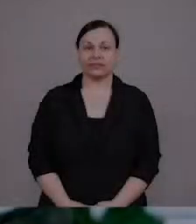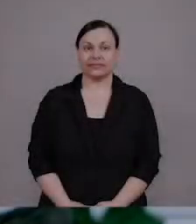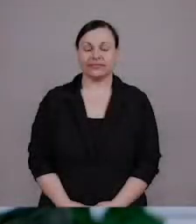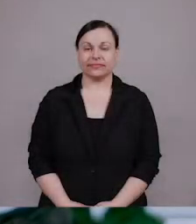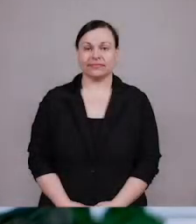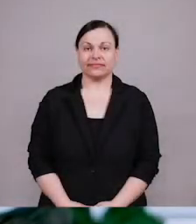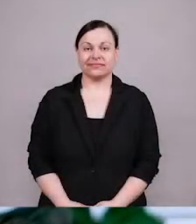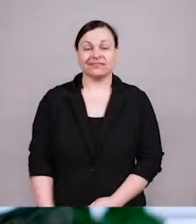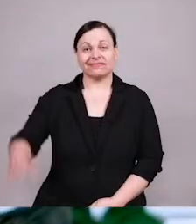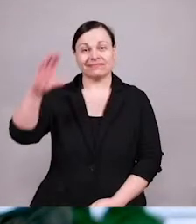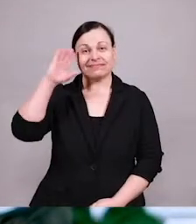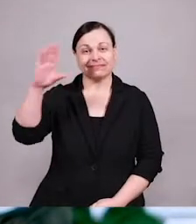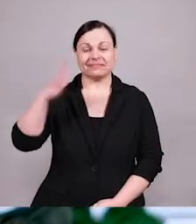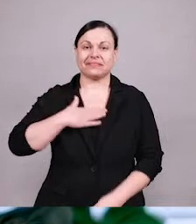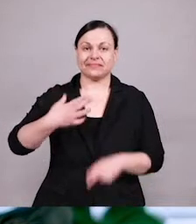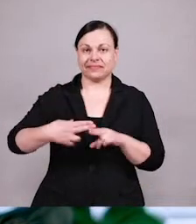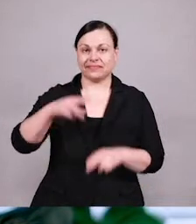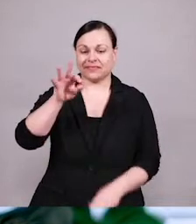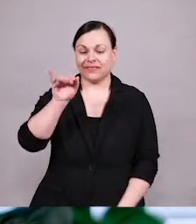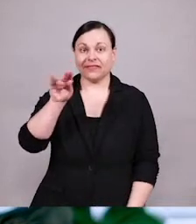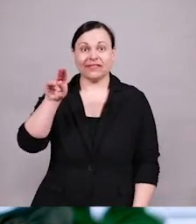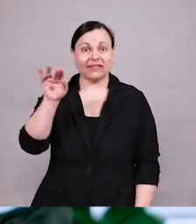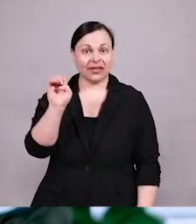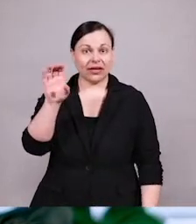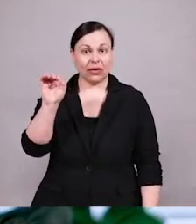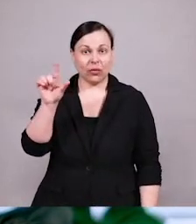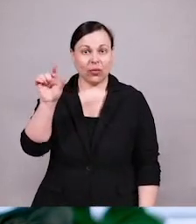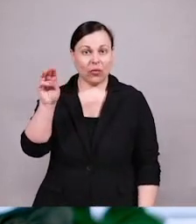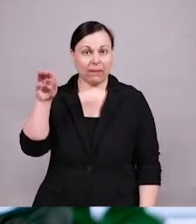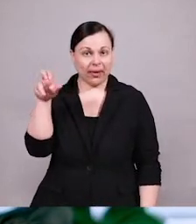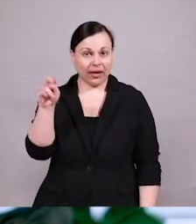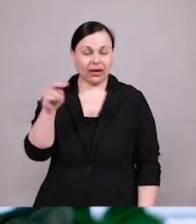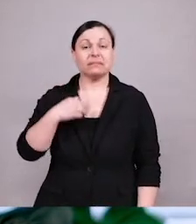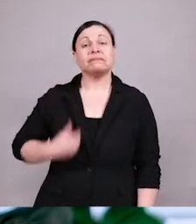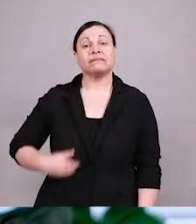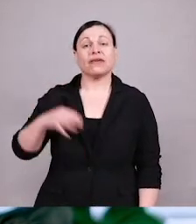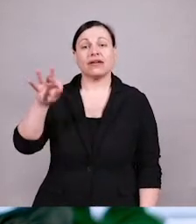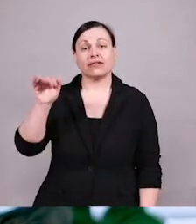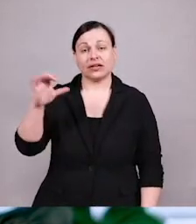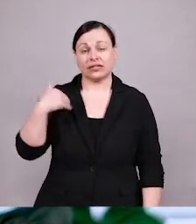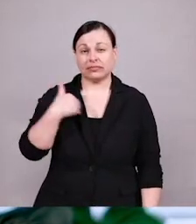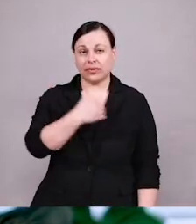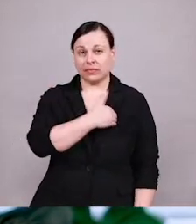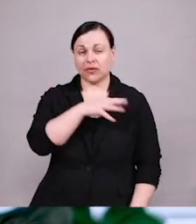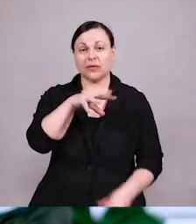Hello, my name is Finnie Coleman. I am a faculty member in the Department of English Language and